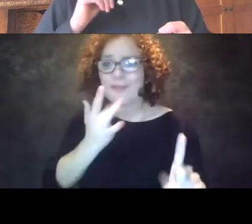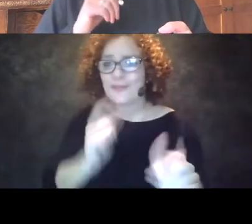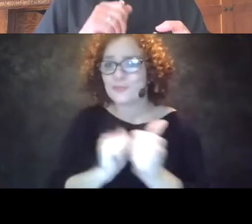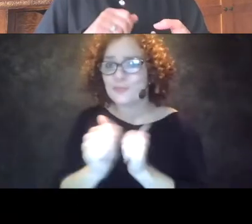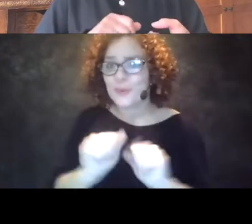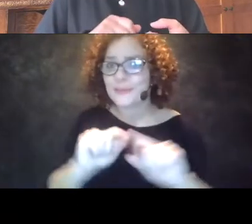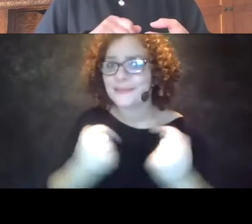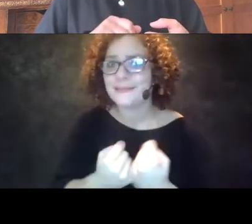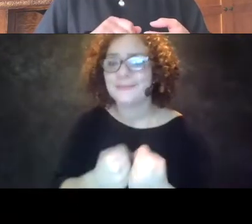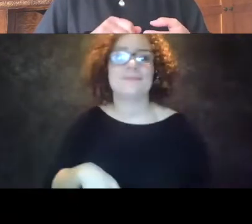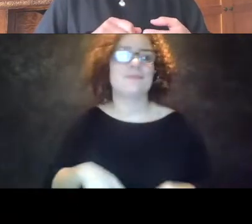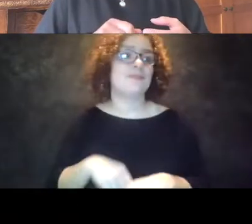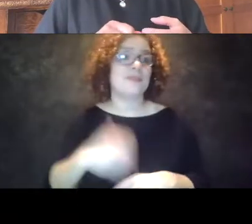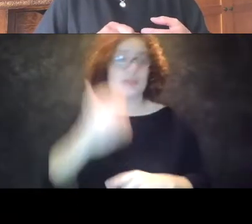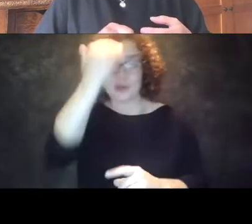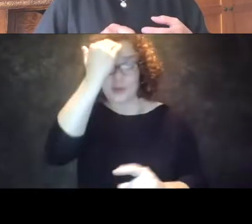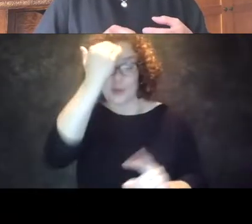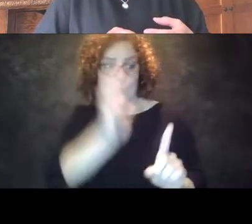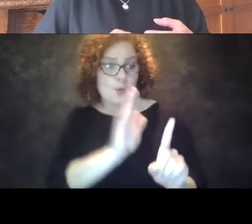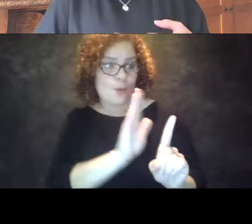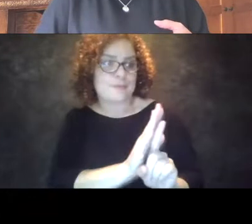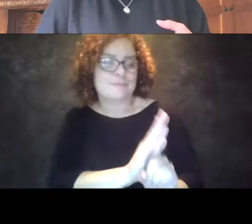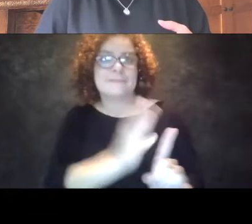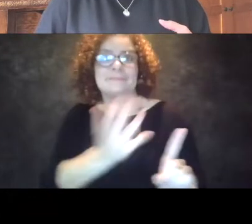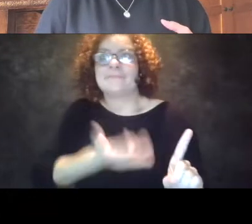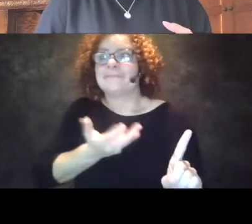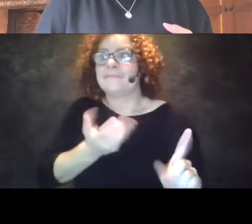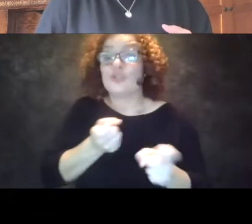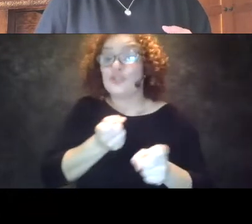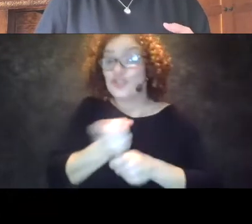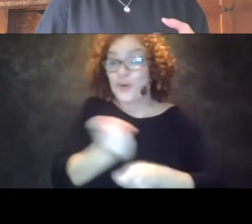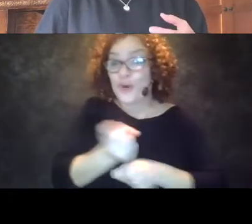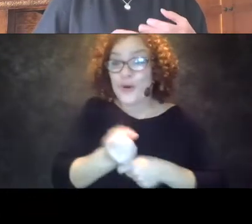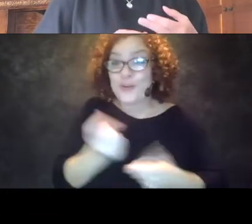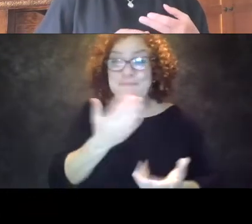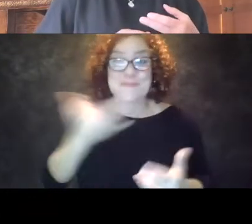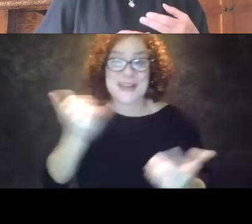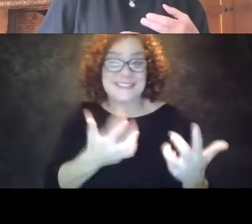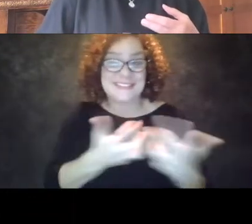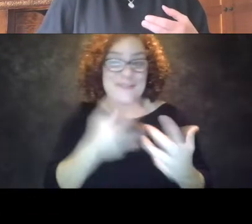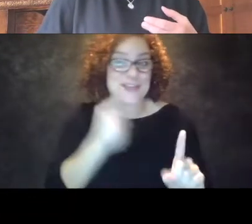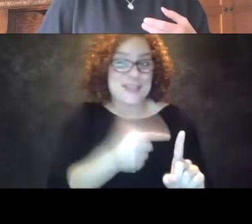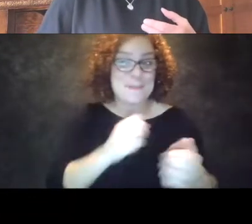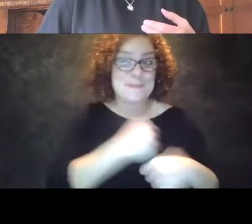what what joke kind of jokes, make them laugh, they know particular skills that student may